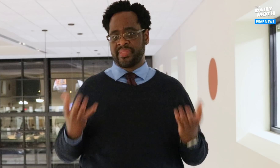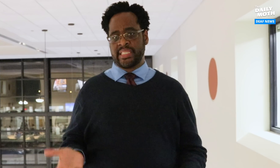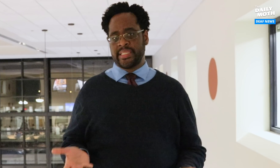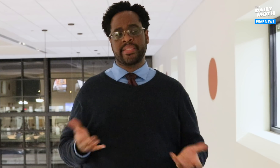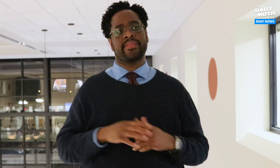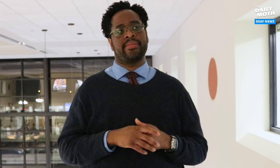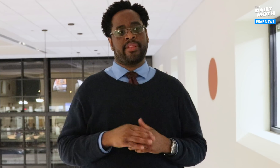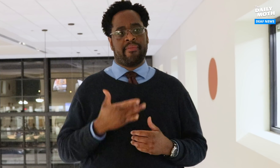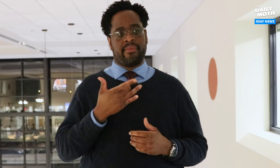Not many.